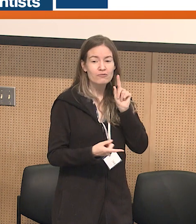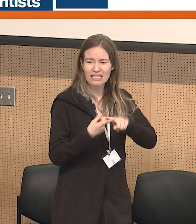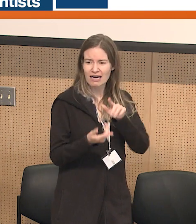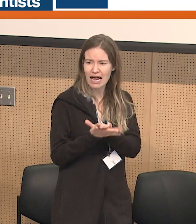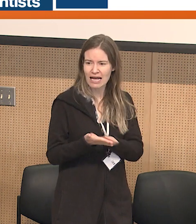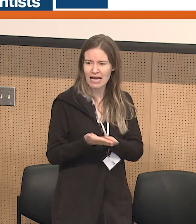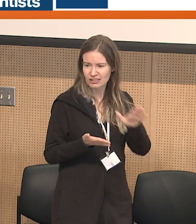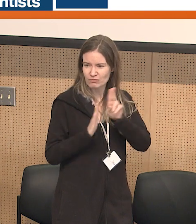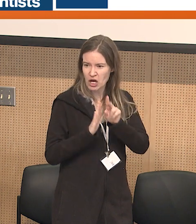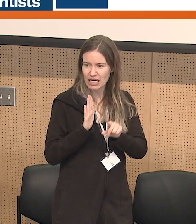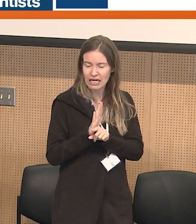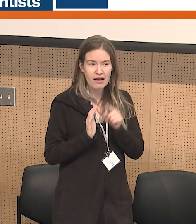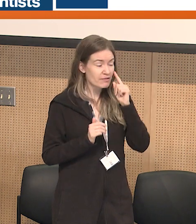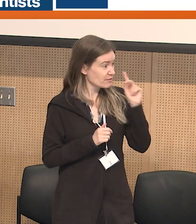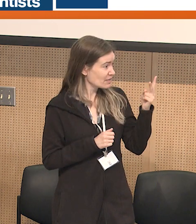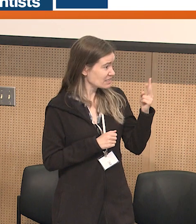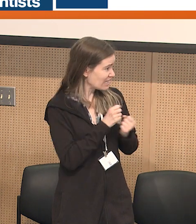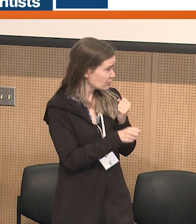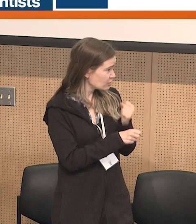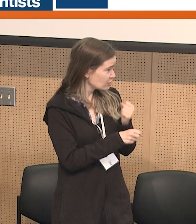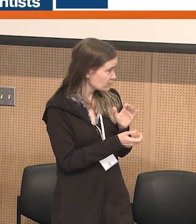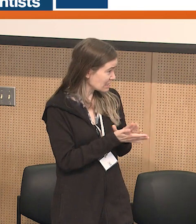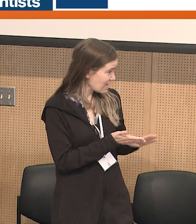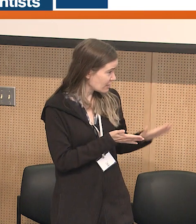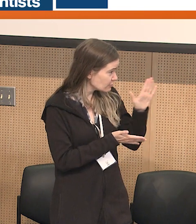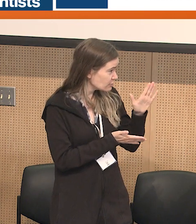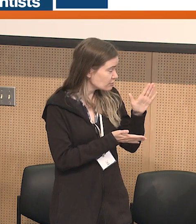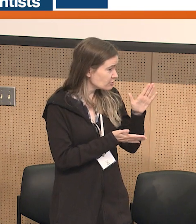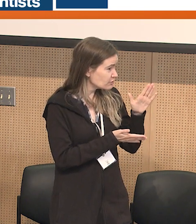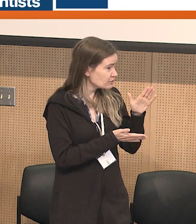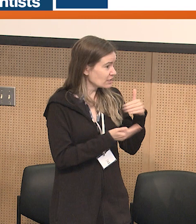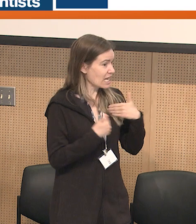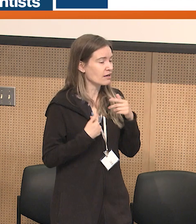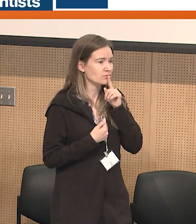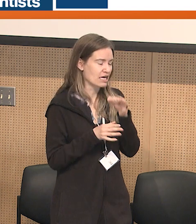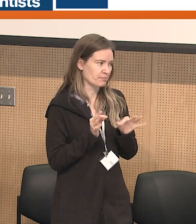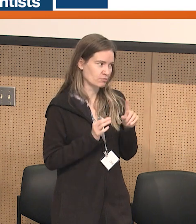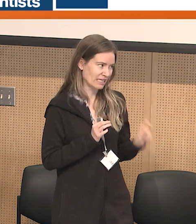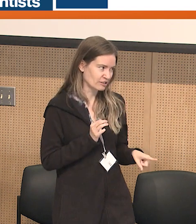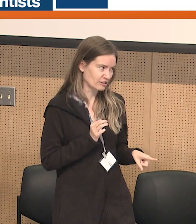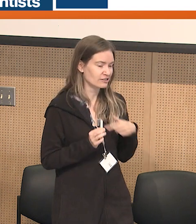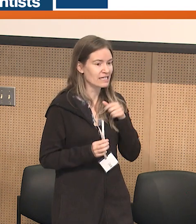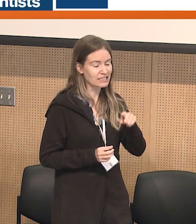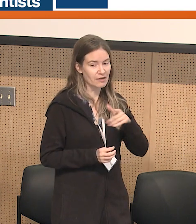that's very difficult. And in my second year of college,